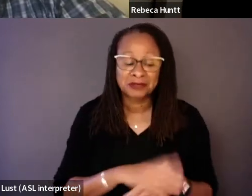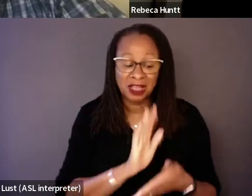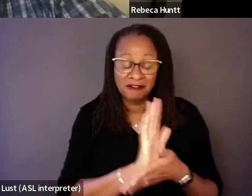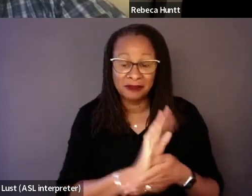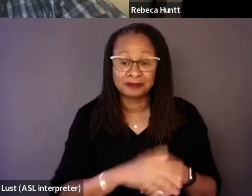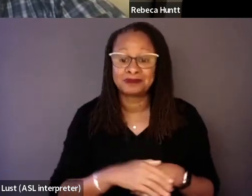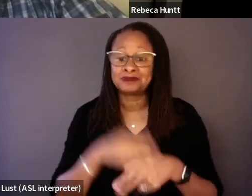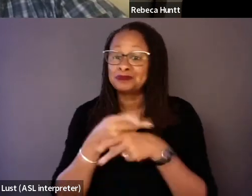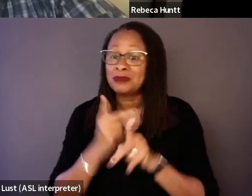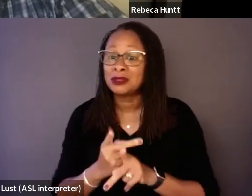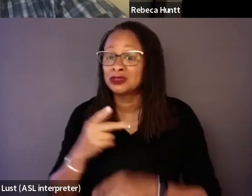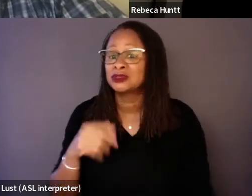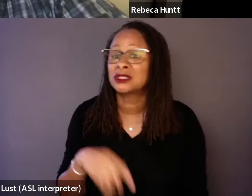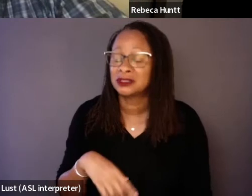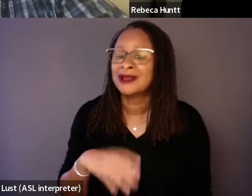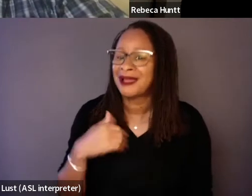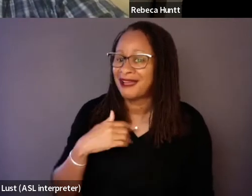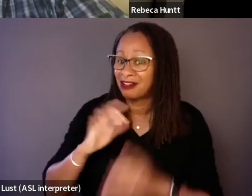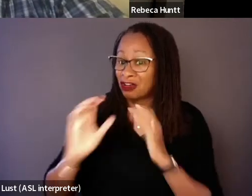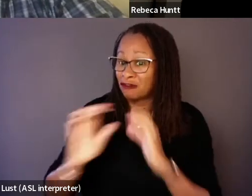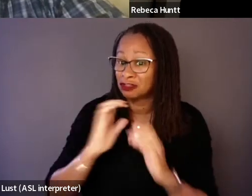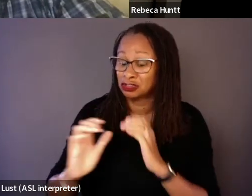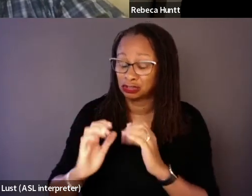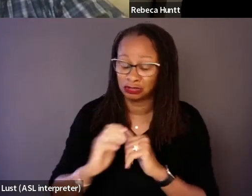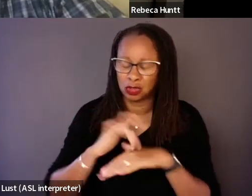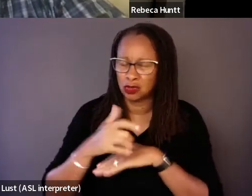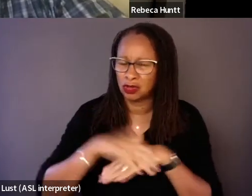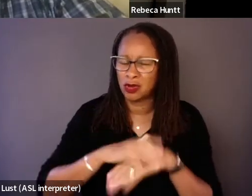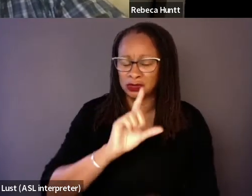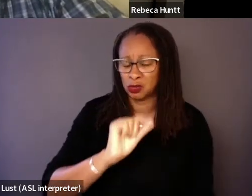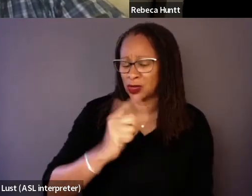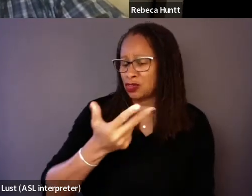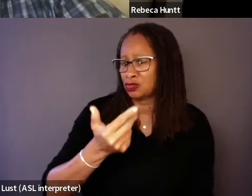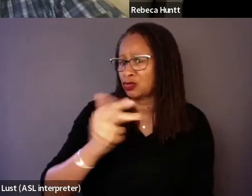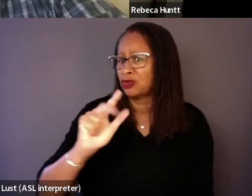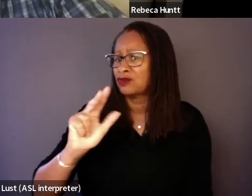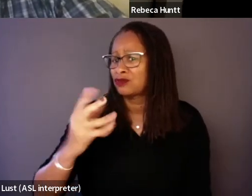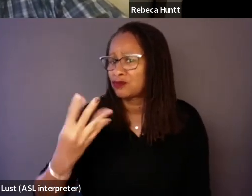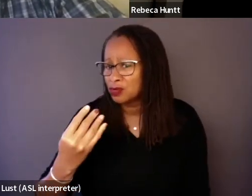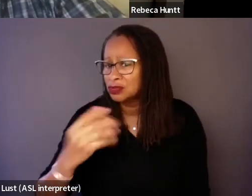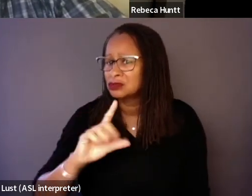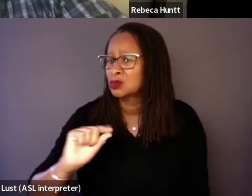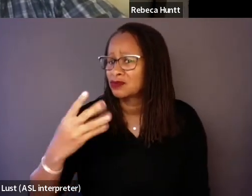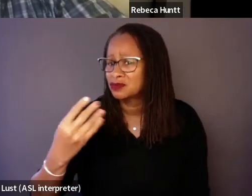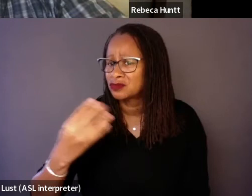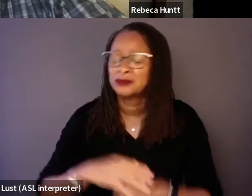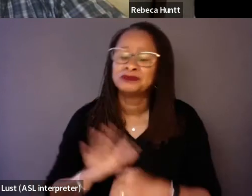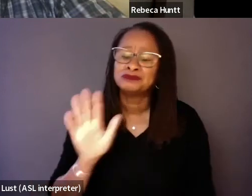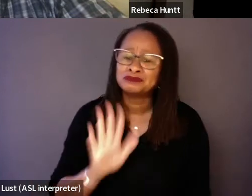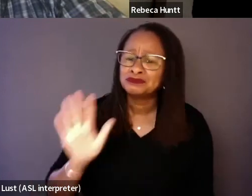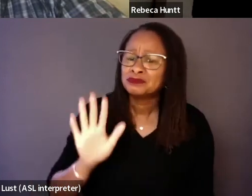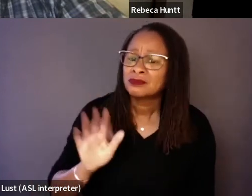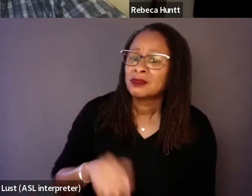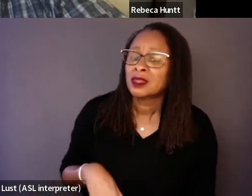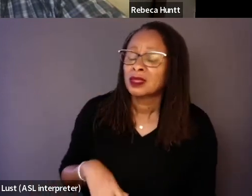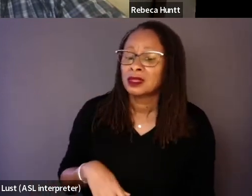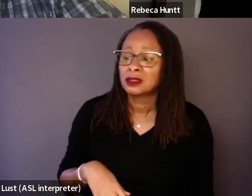My producer, Sophia and I had a conversation early on in 2013, '14 -- 2014, about making a film and